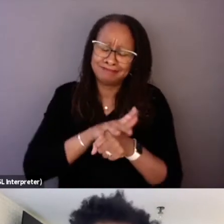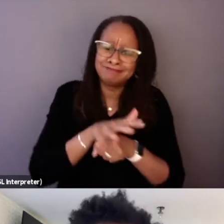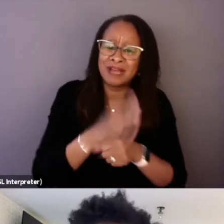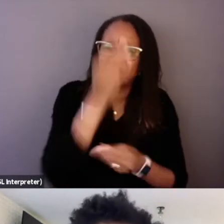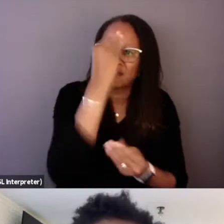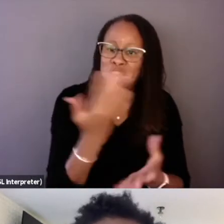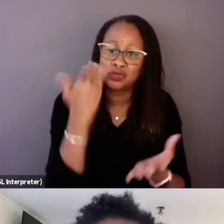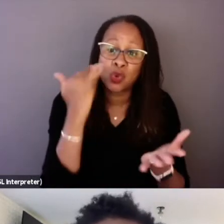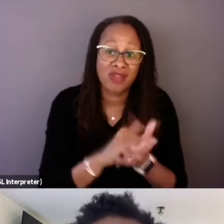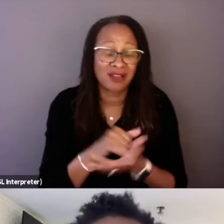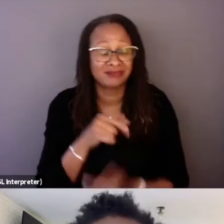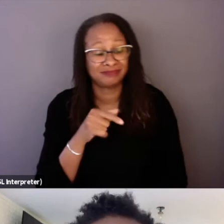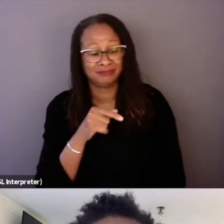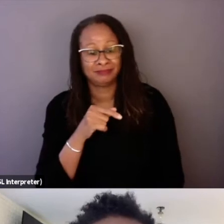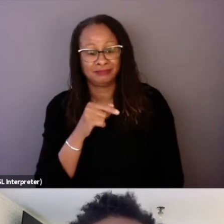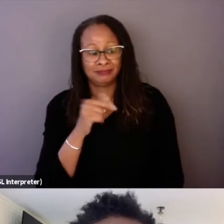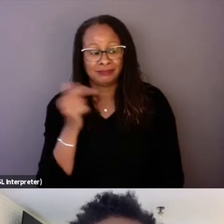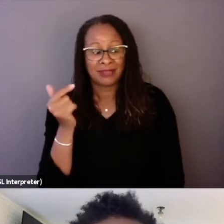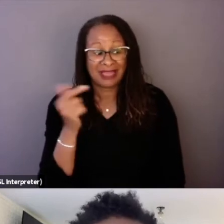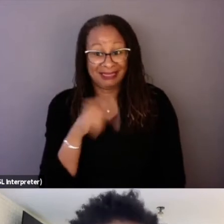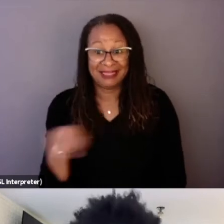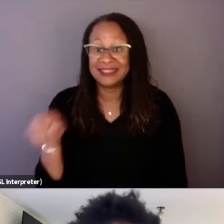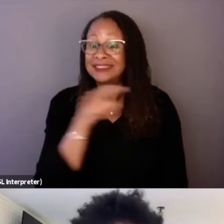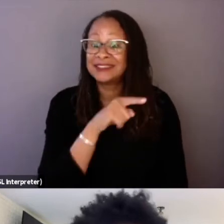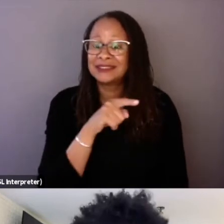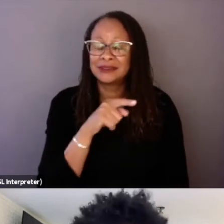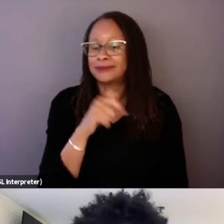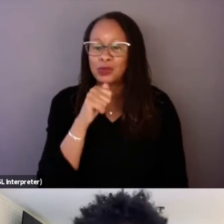that this was unjustified.